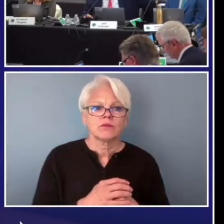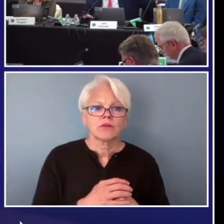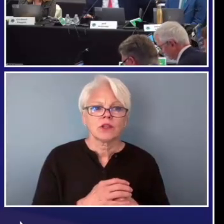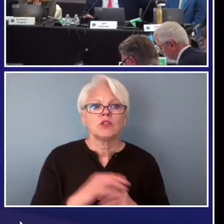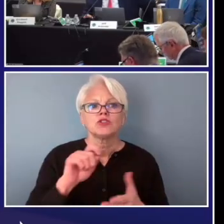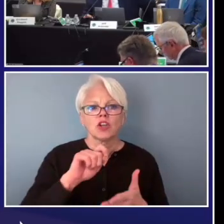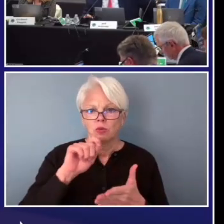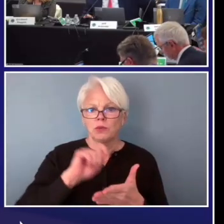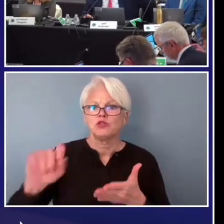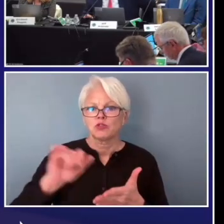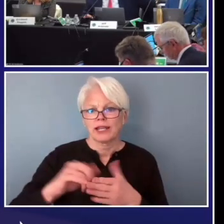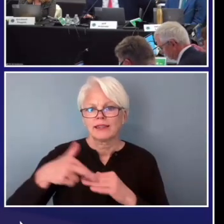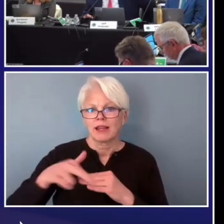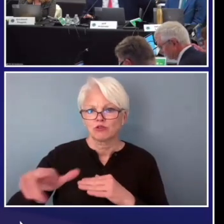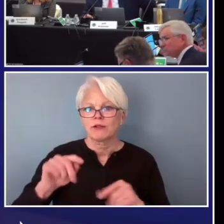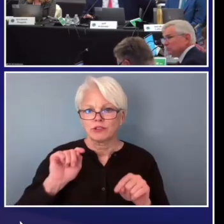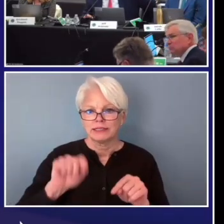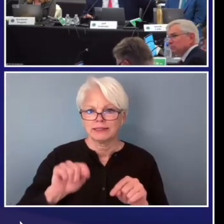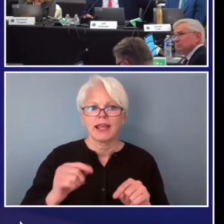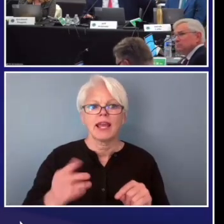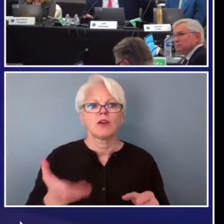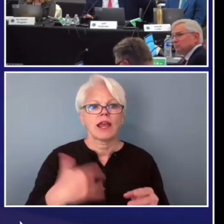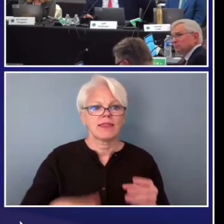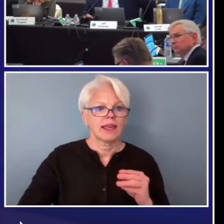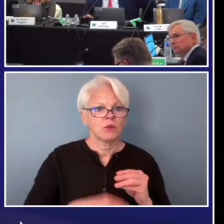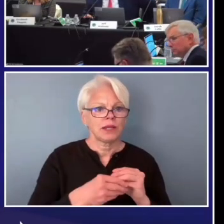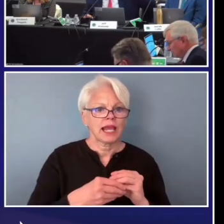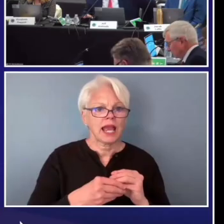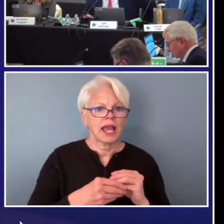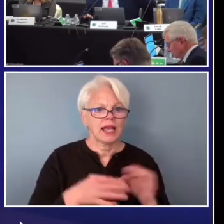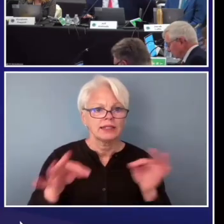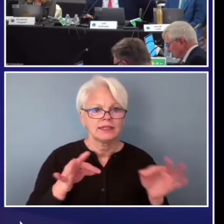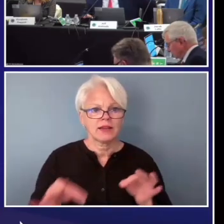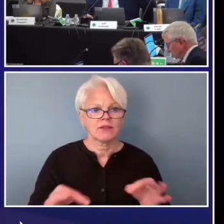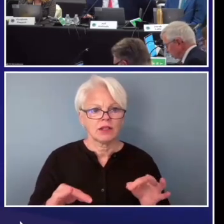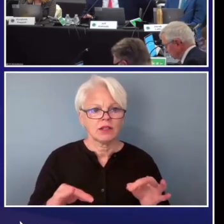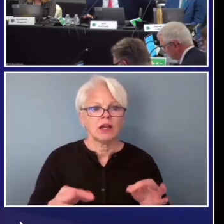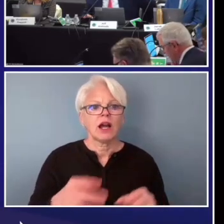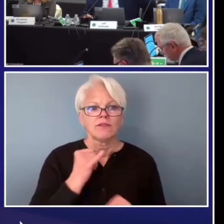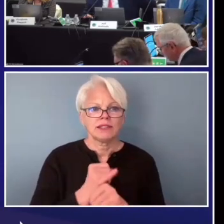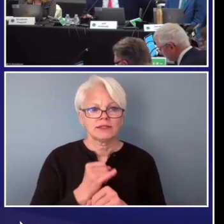And then we are adding in a definition of institution in the